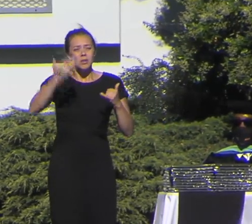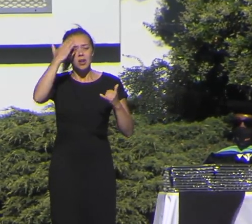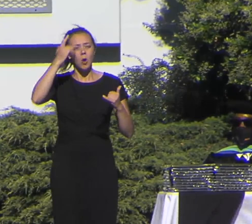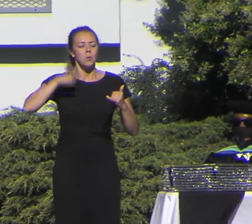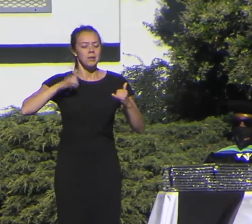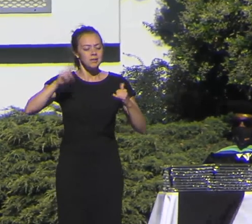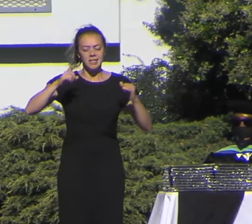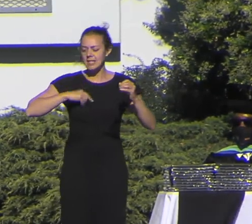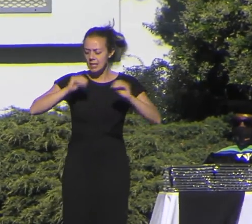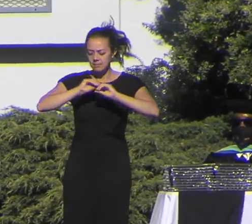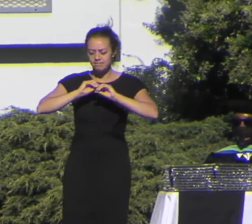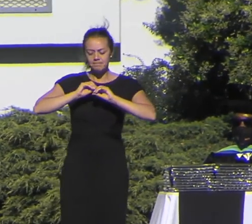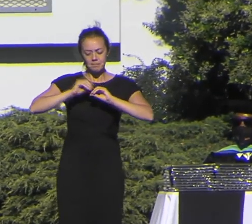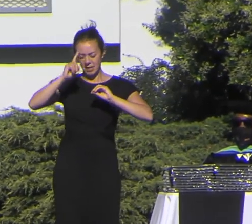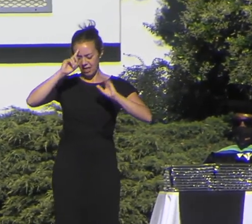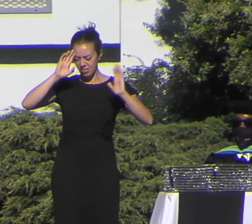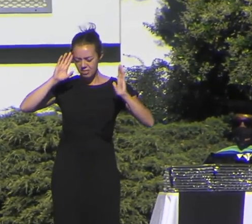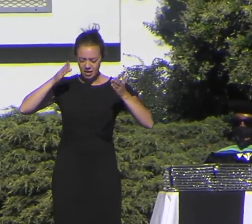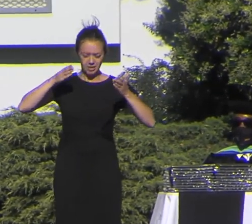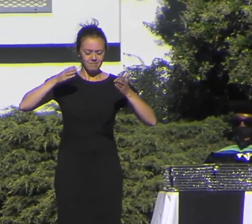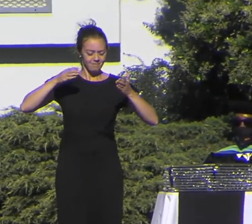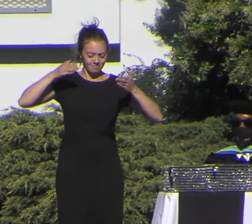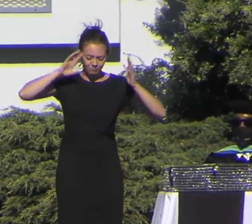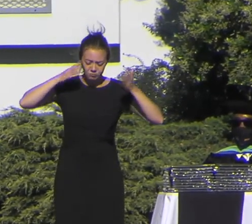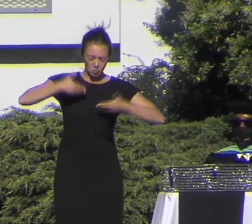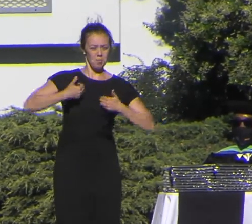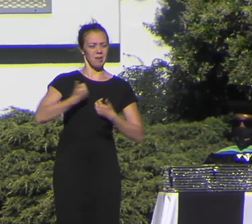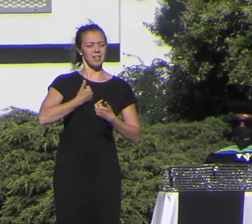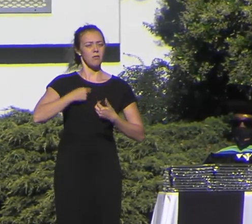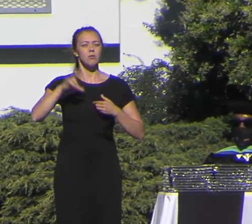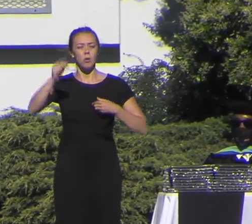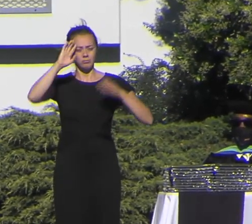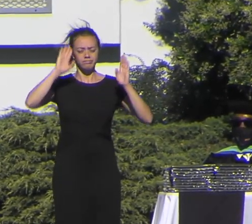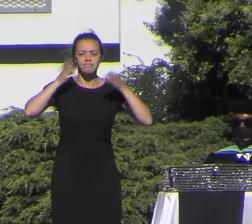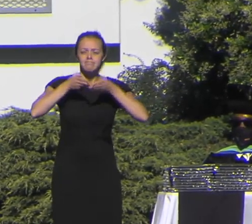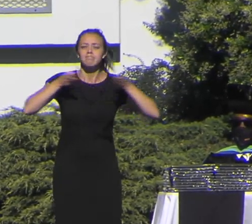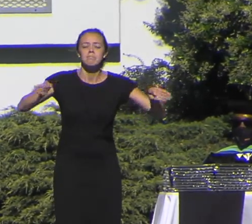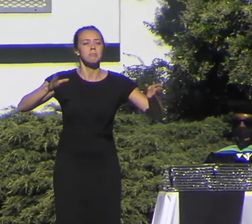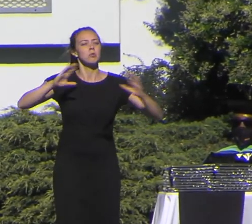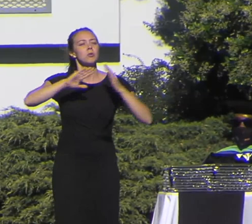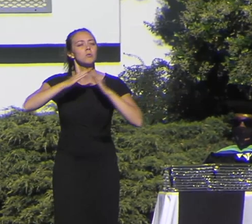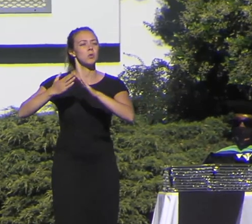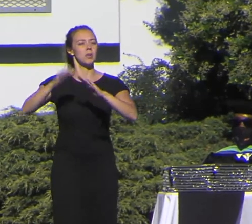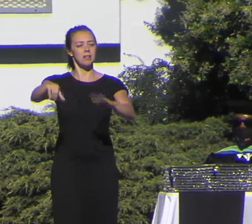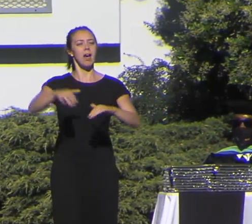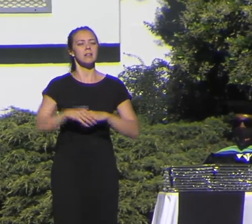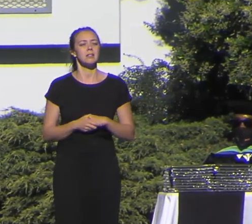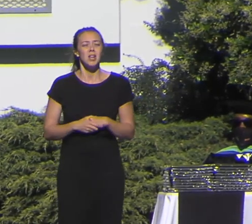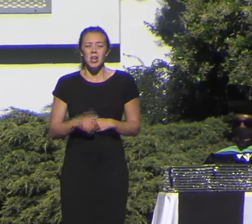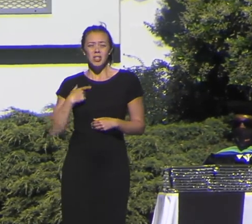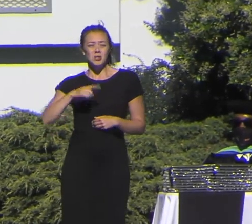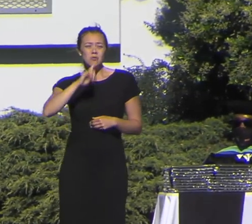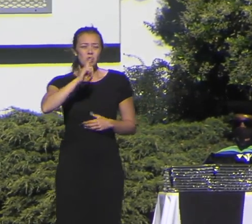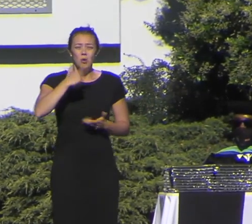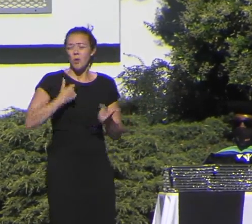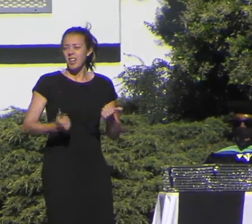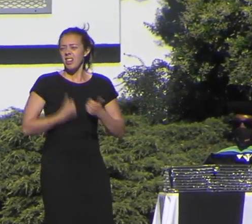to shift our quest from independent to collective success. We drive away from million dollar homes past homeless